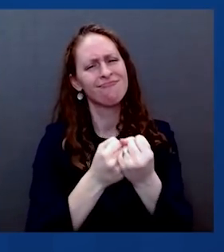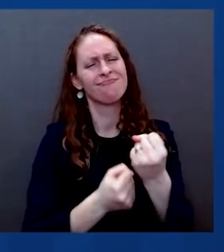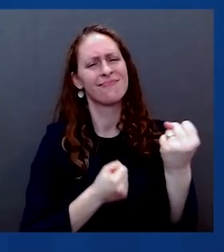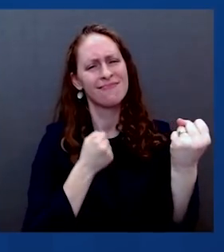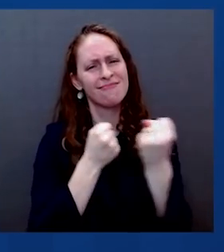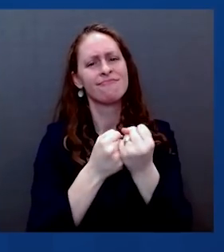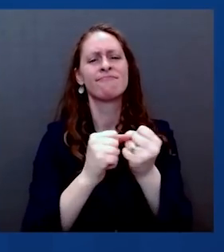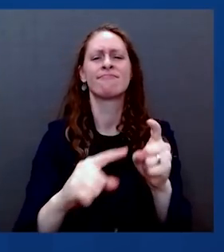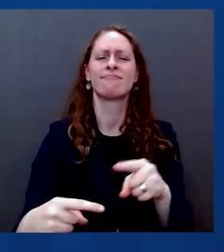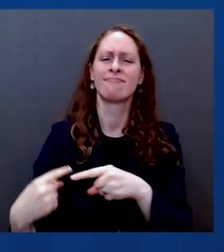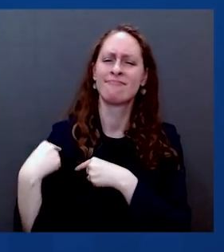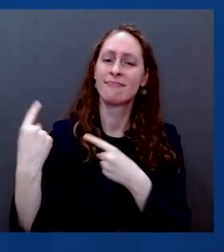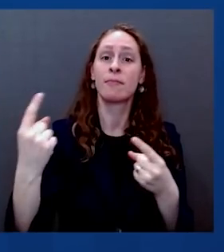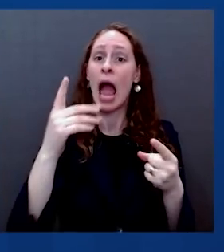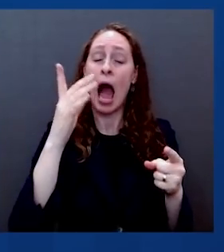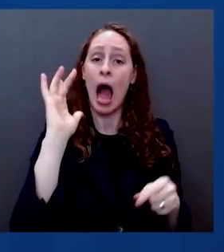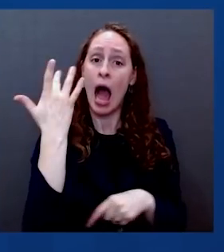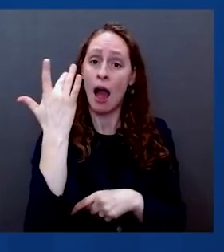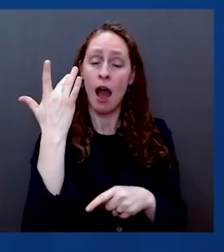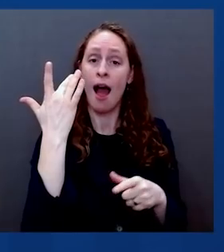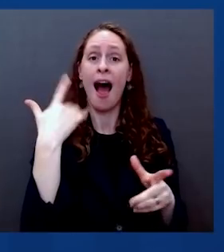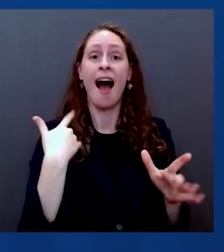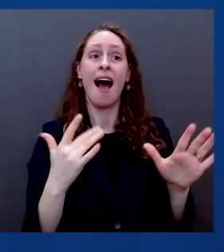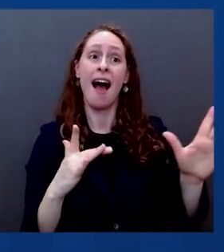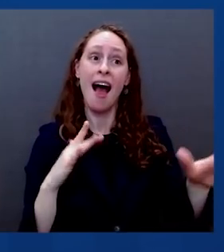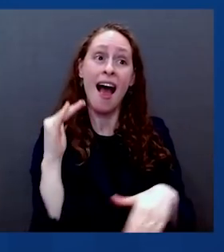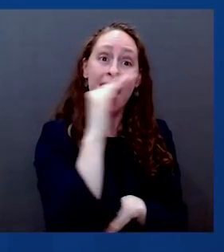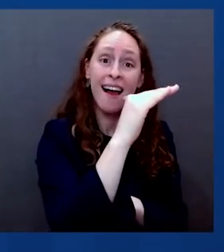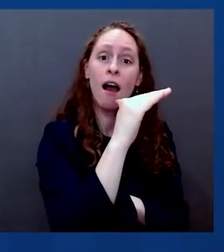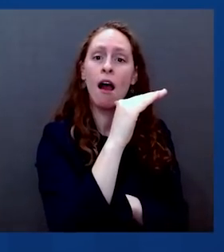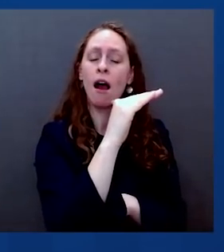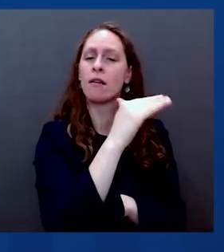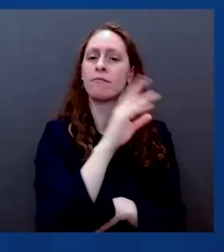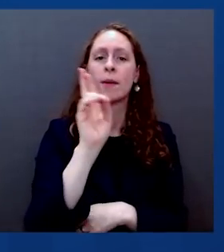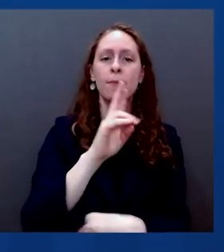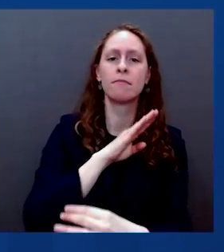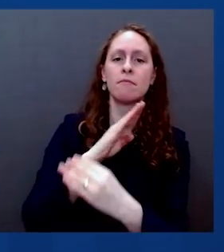Republicans oppose even debating the issue. You hear me?